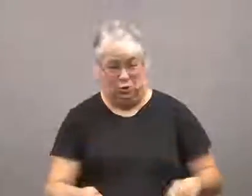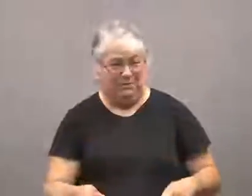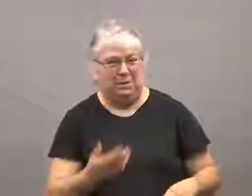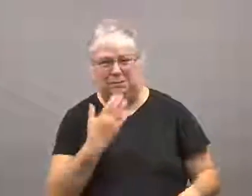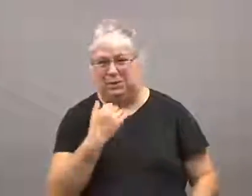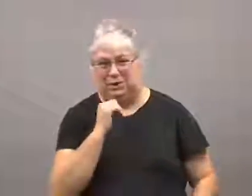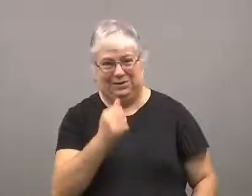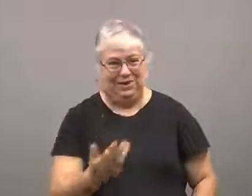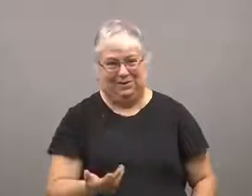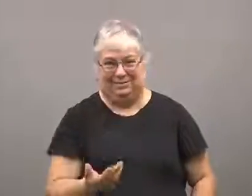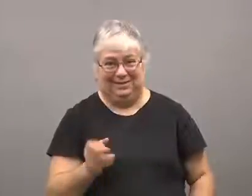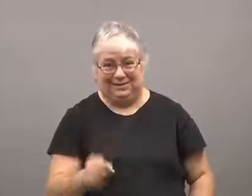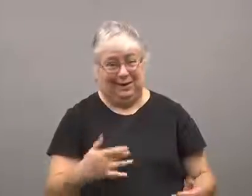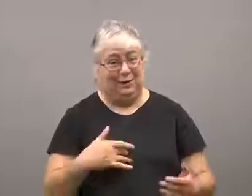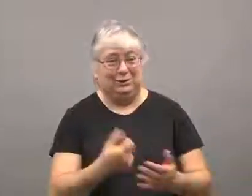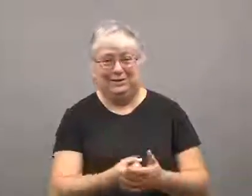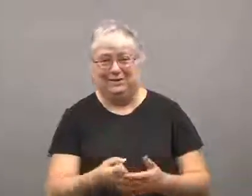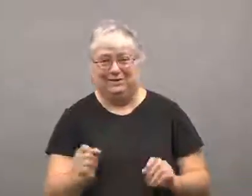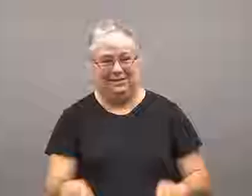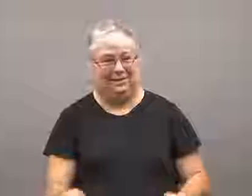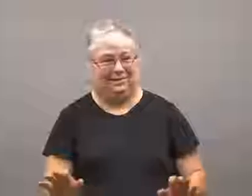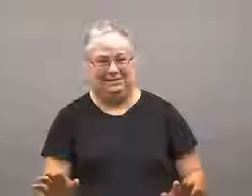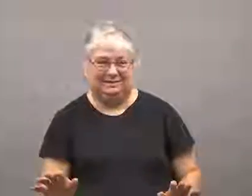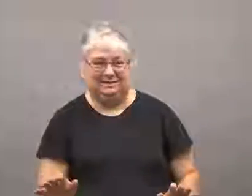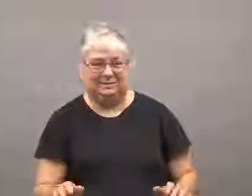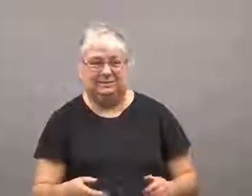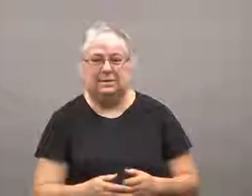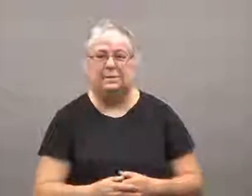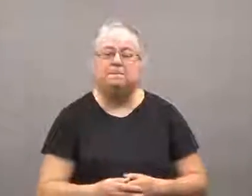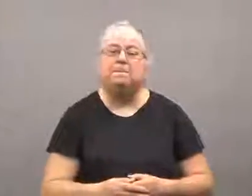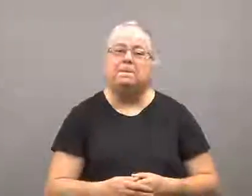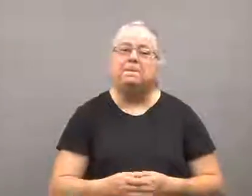should not shovel. That could result in a heart attack.